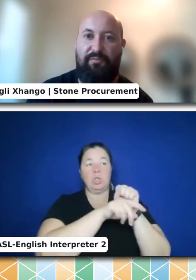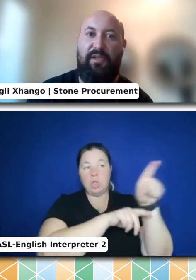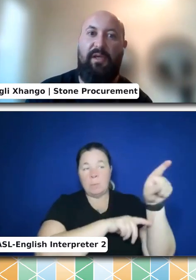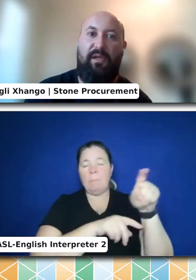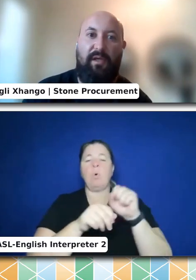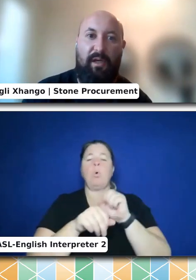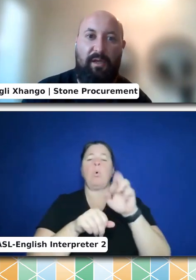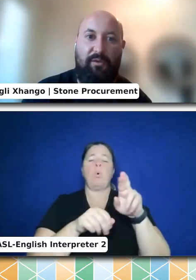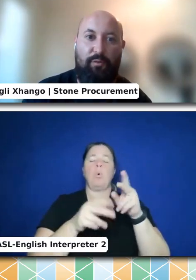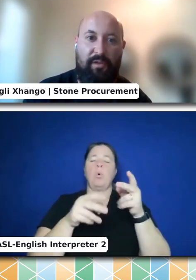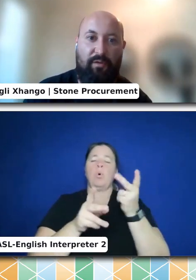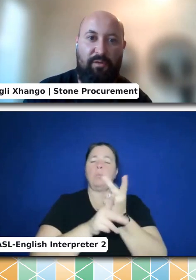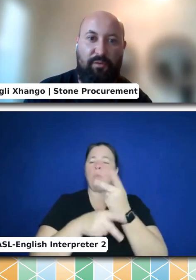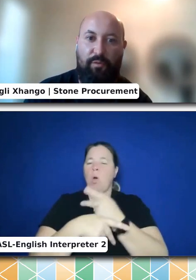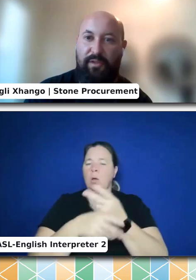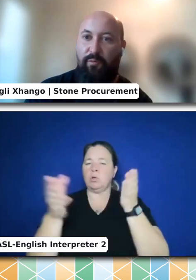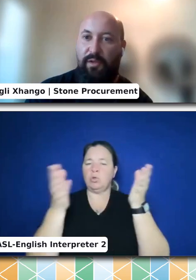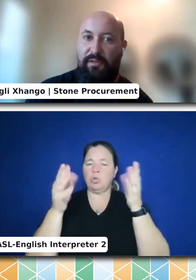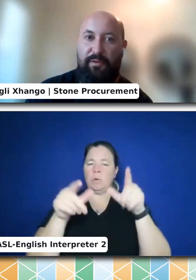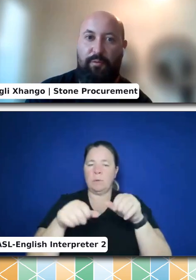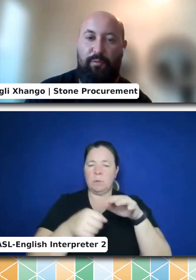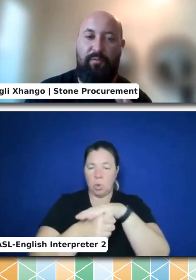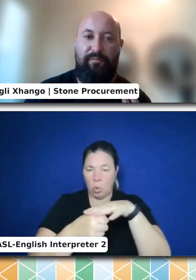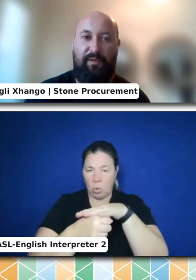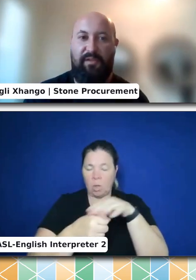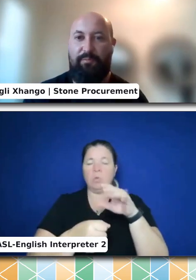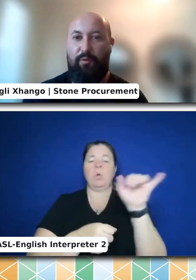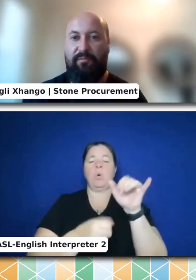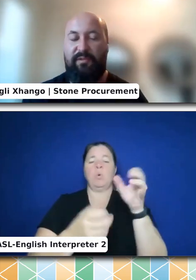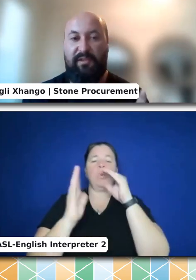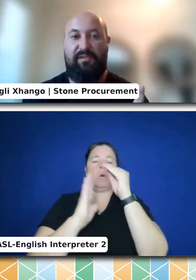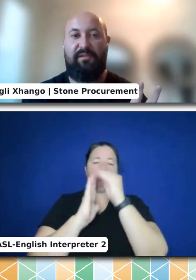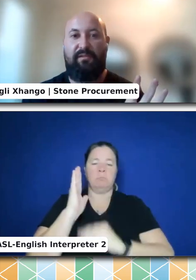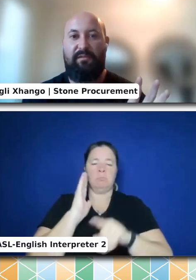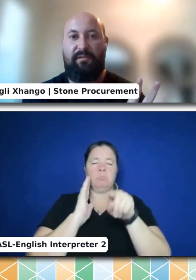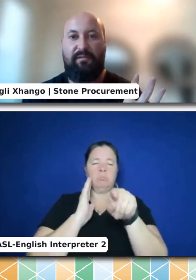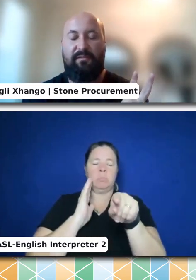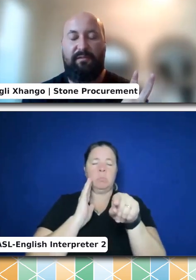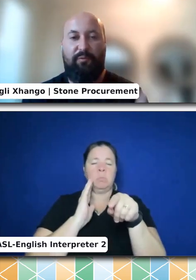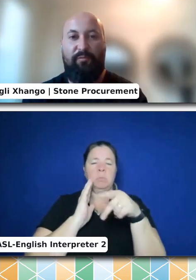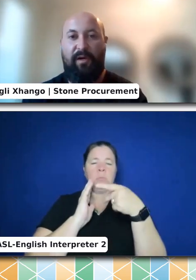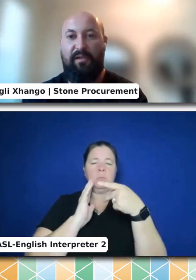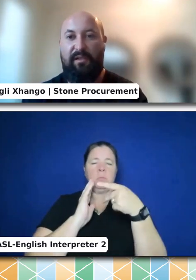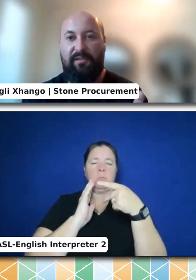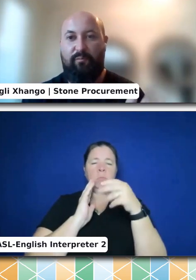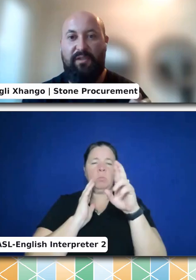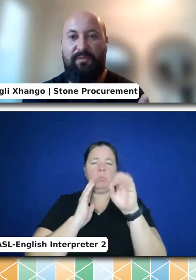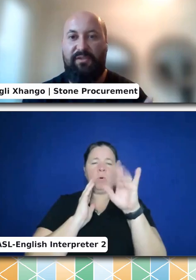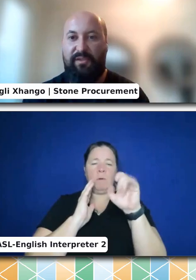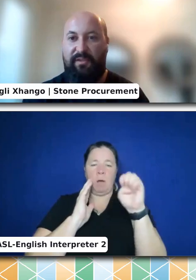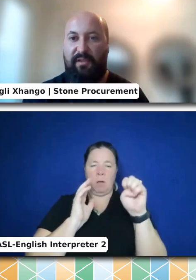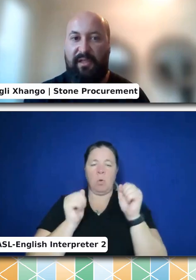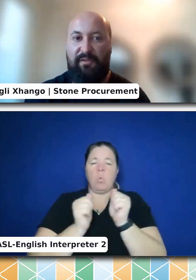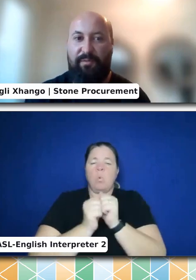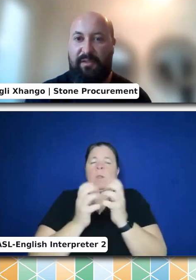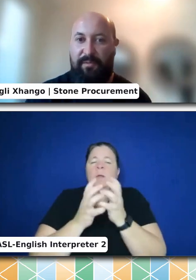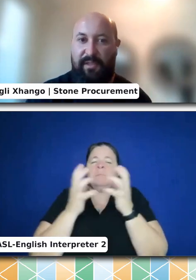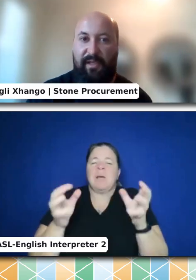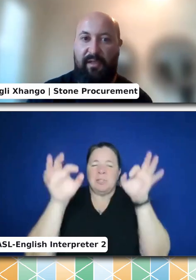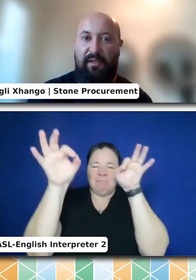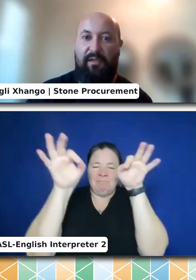Uh, you are also going to want to. Fill this prof… this… profile with as much detail as you possibly can.